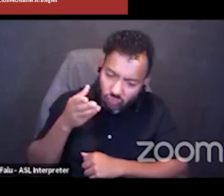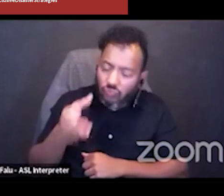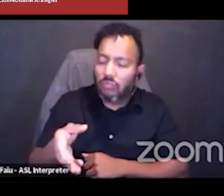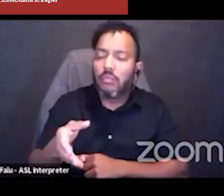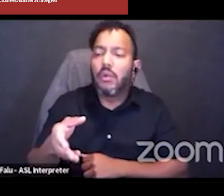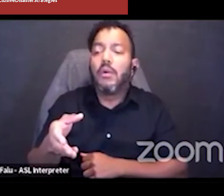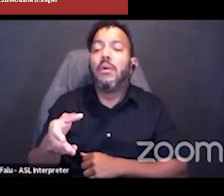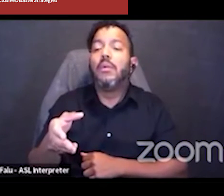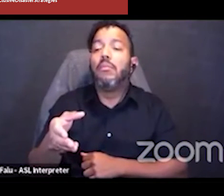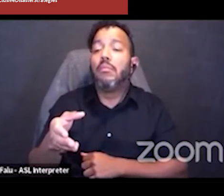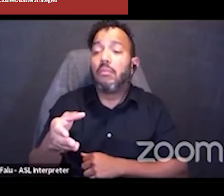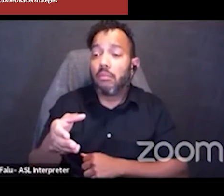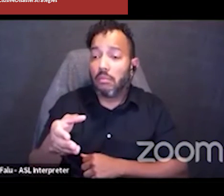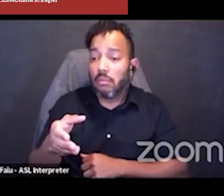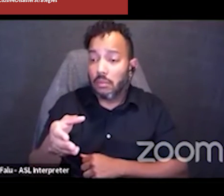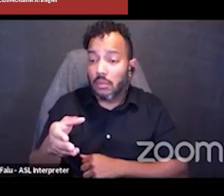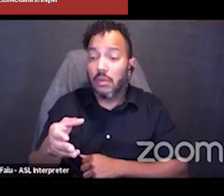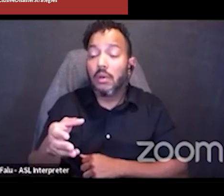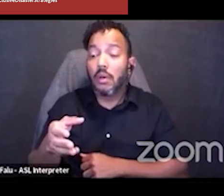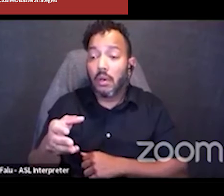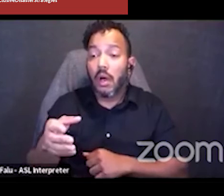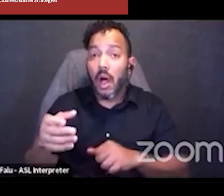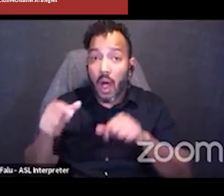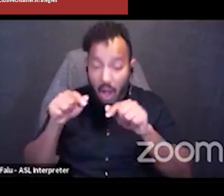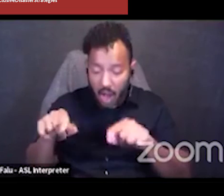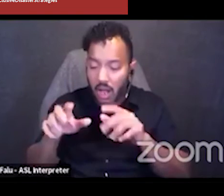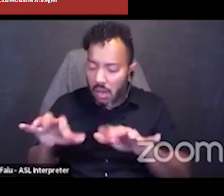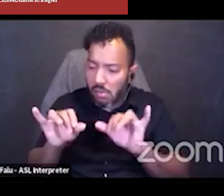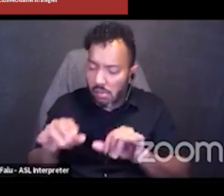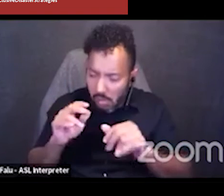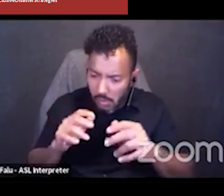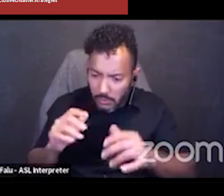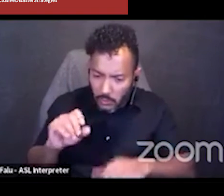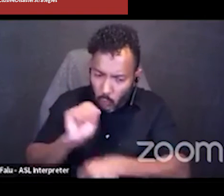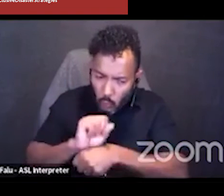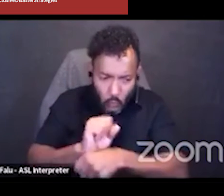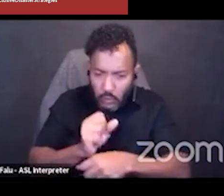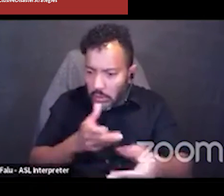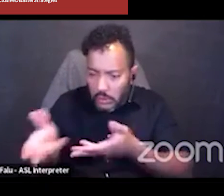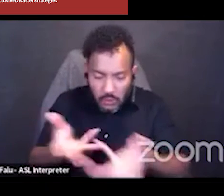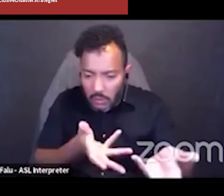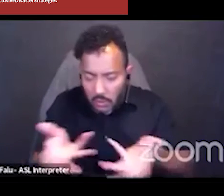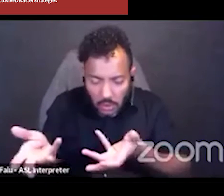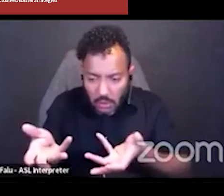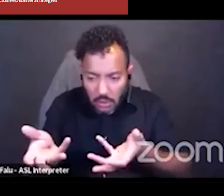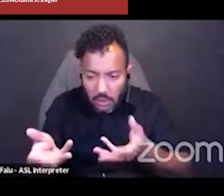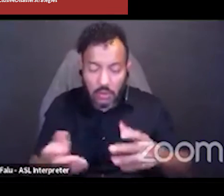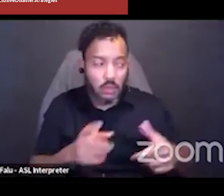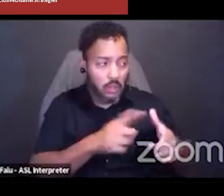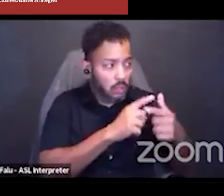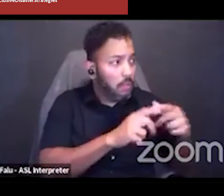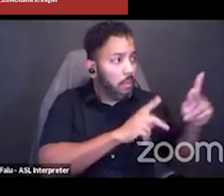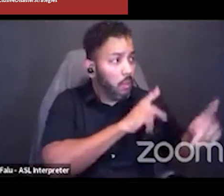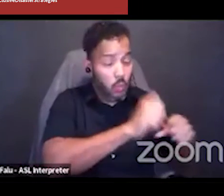with our assistance throughout the United States, traditionally people with disabilities,